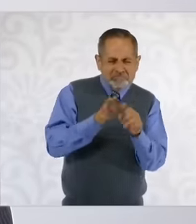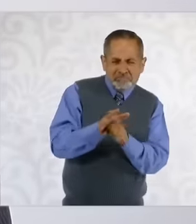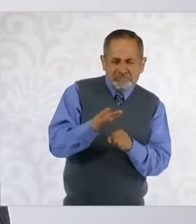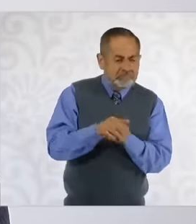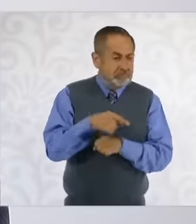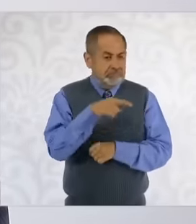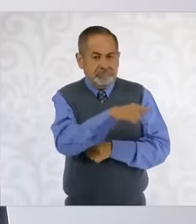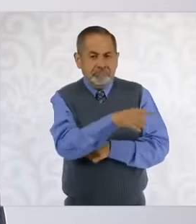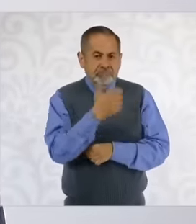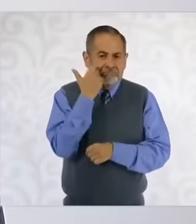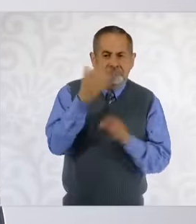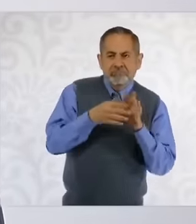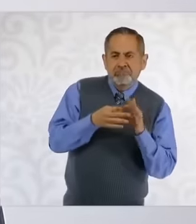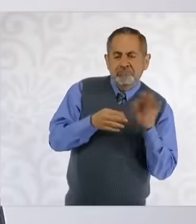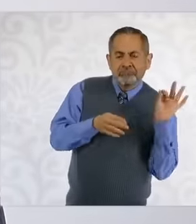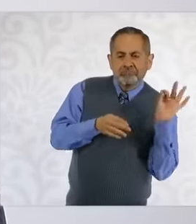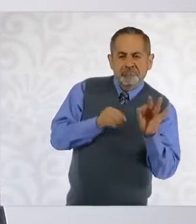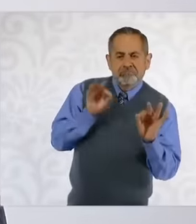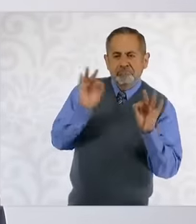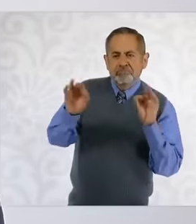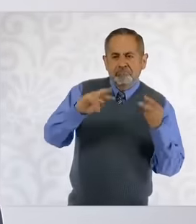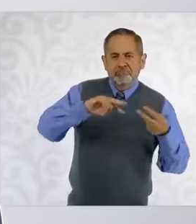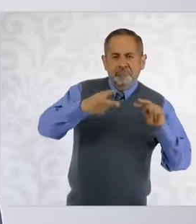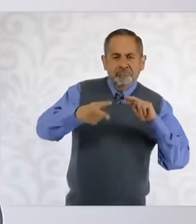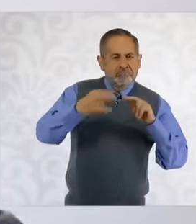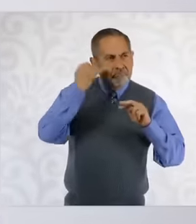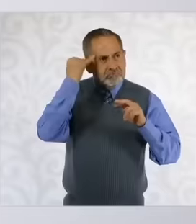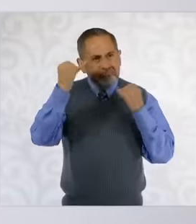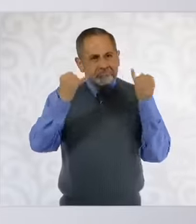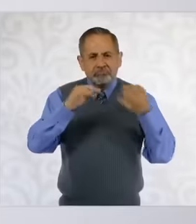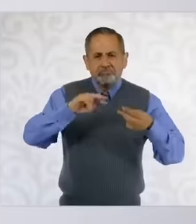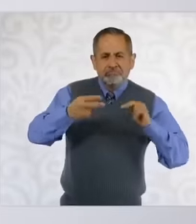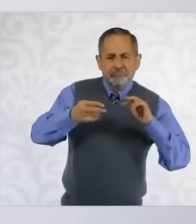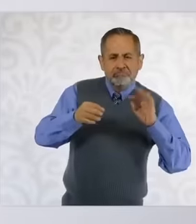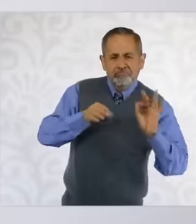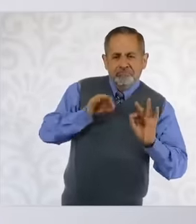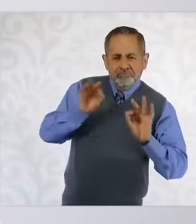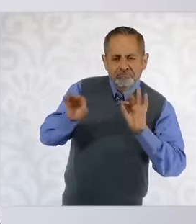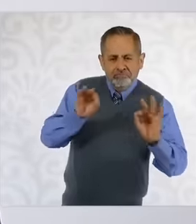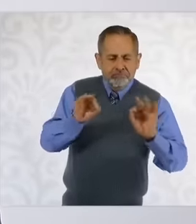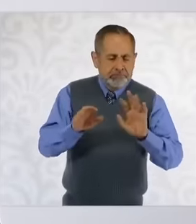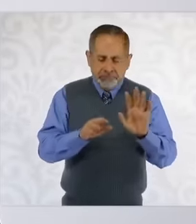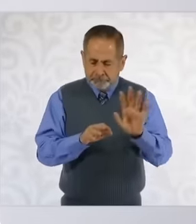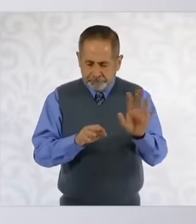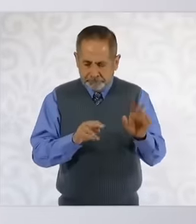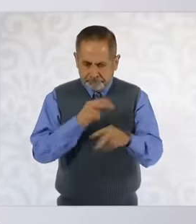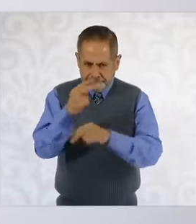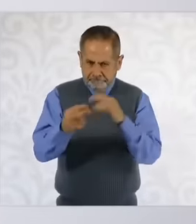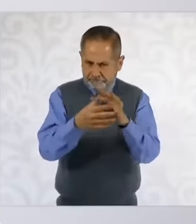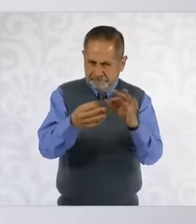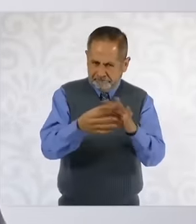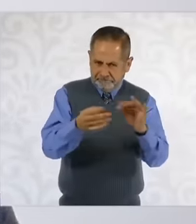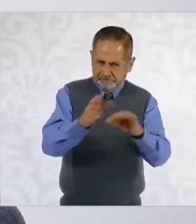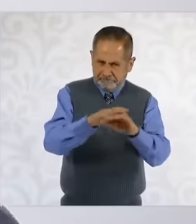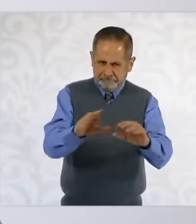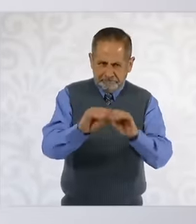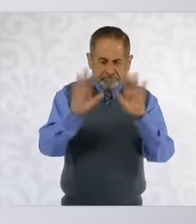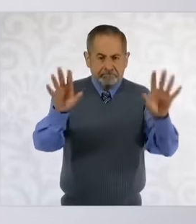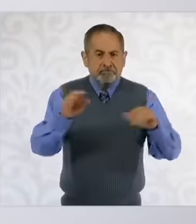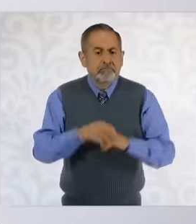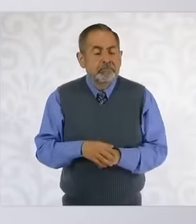to distortions of an ideological nature and this fundamental notion of constitutional law